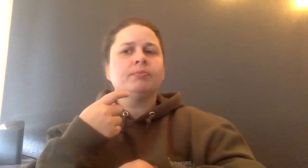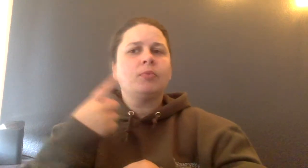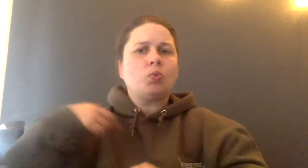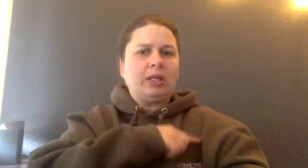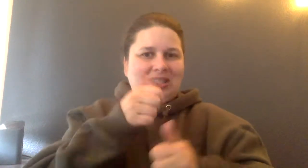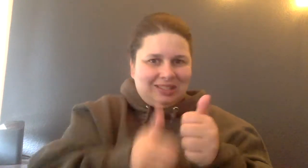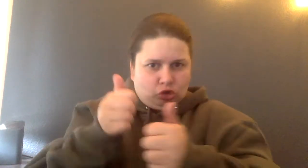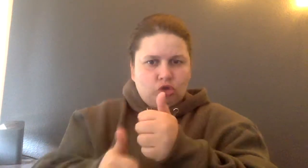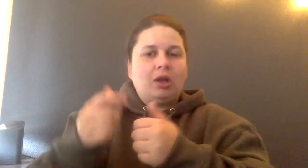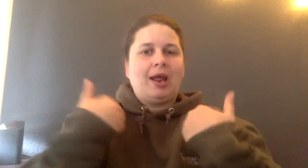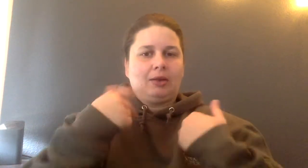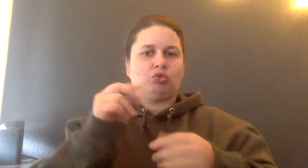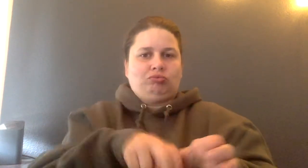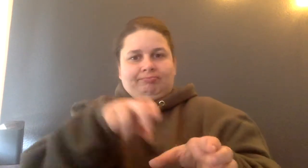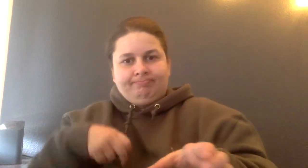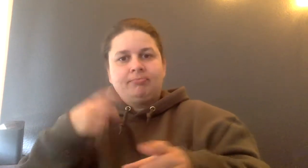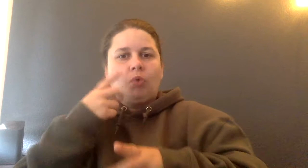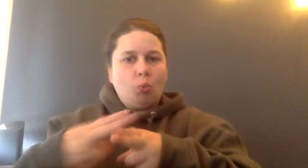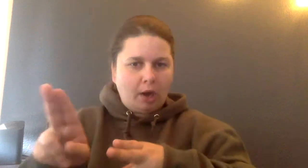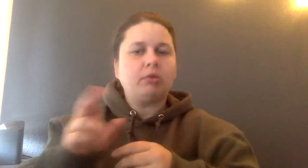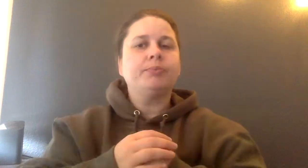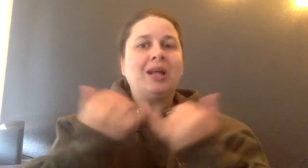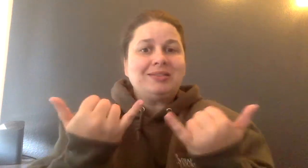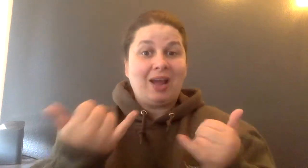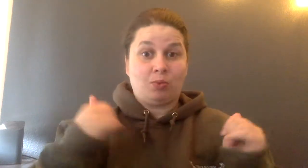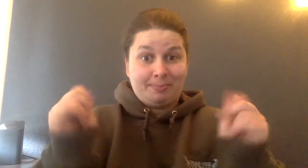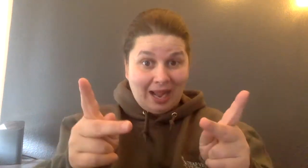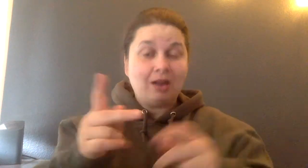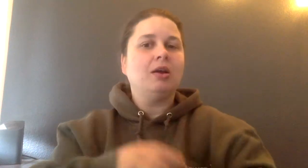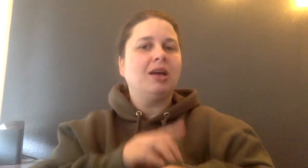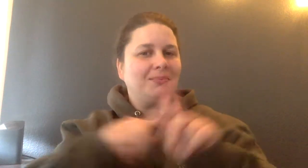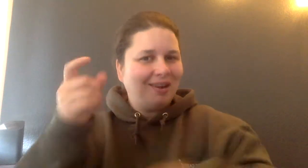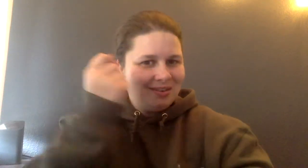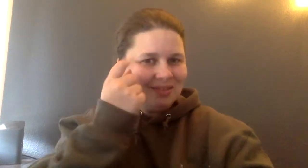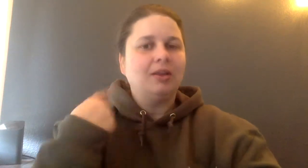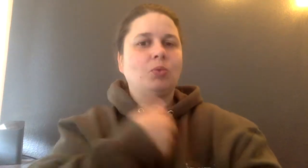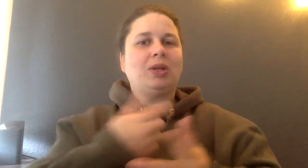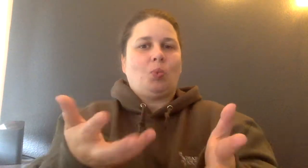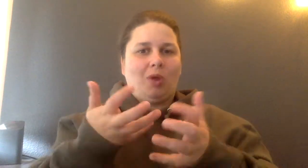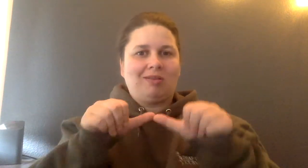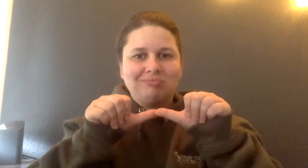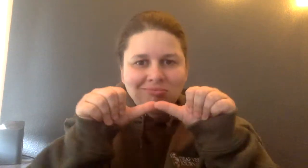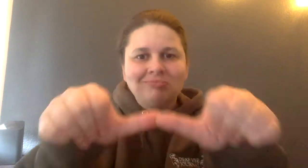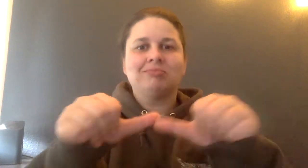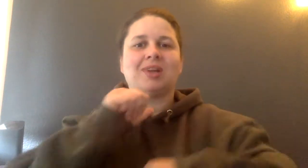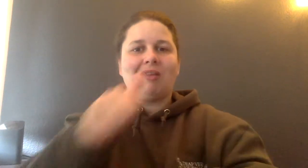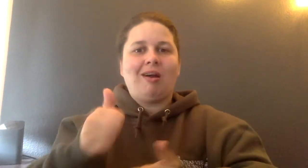Our team had to remove ourselves from doing this important work for awhile because of COVID-19. But we are back! But the problem is still there. We want to keep going